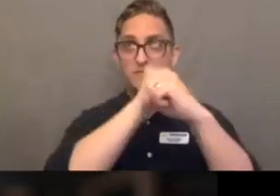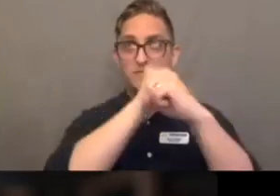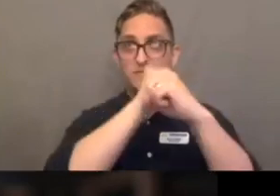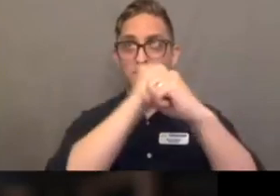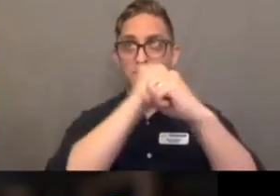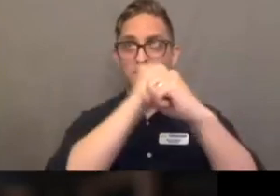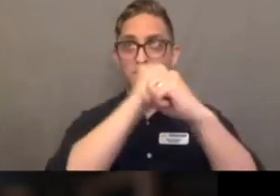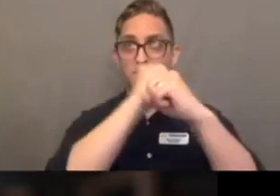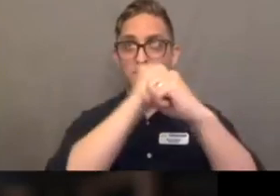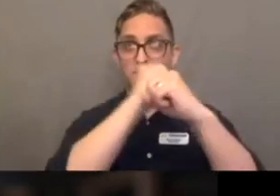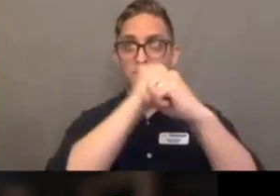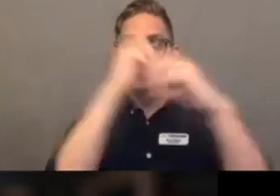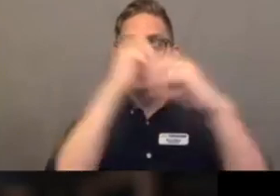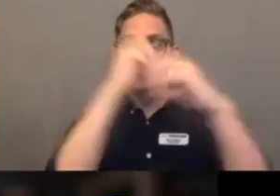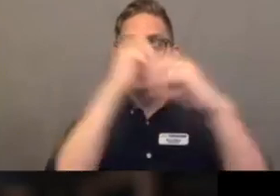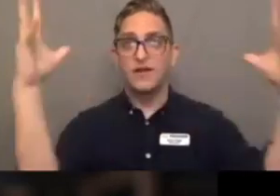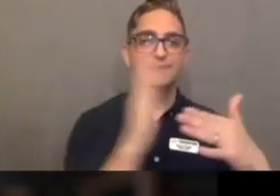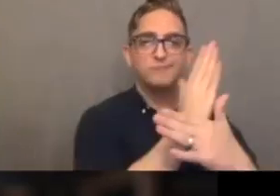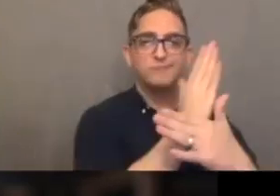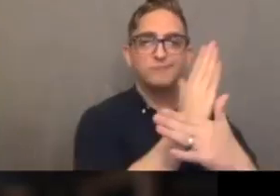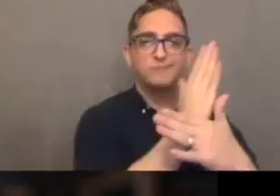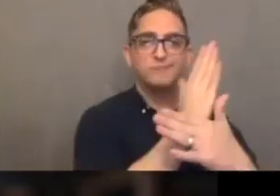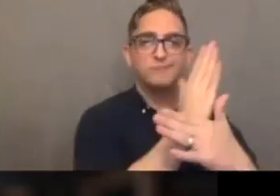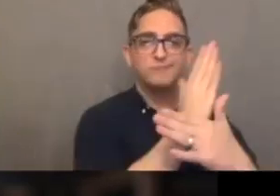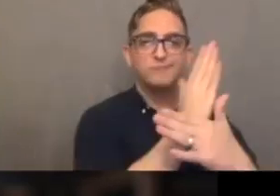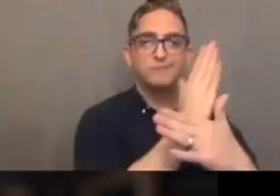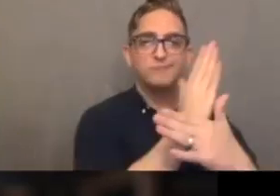all of the different ways that people are different from each other. Which means ‑‑